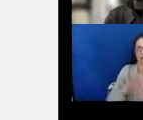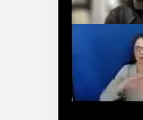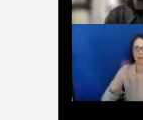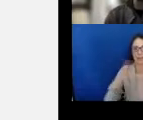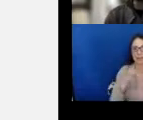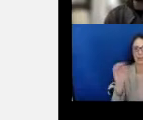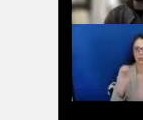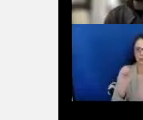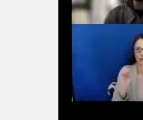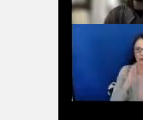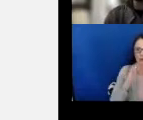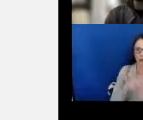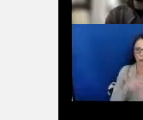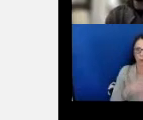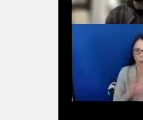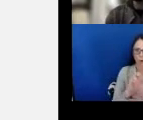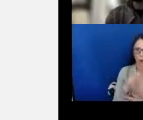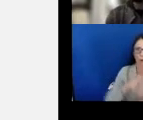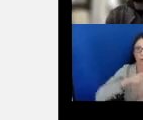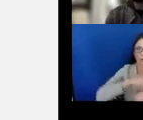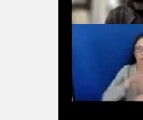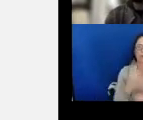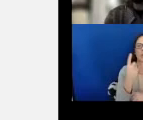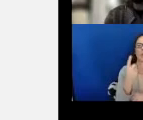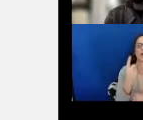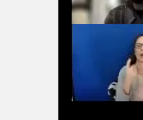response through crypt time. This is but one more mode of accommodating disability.